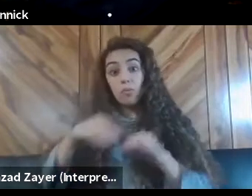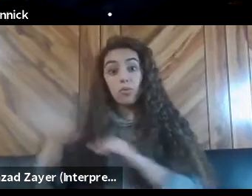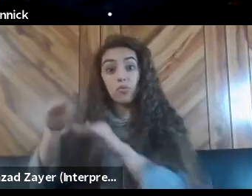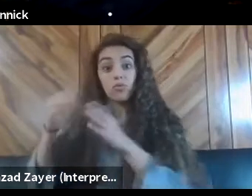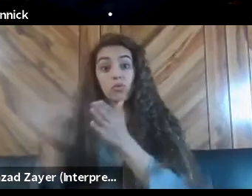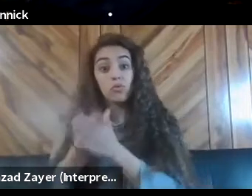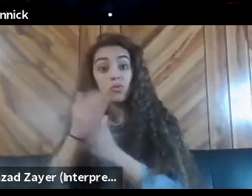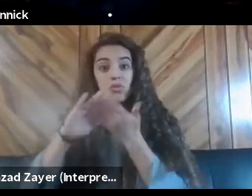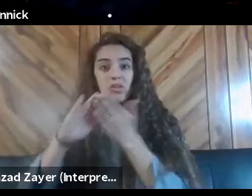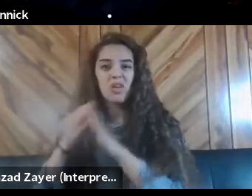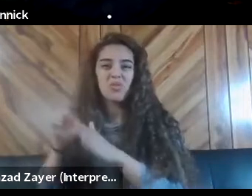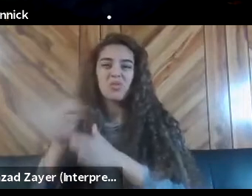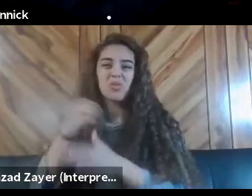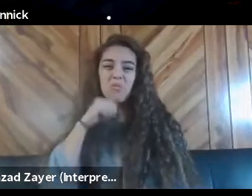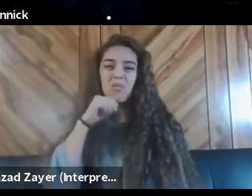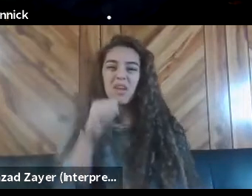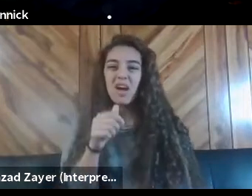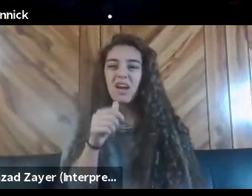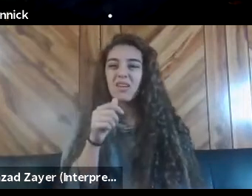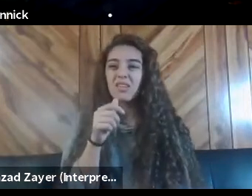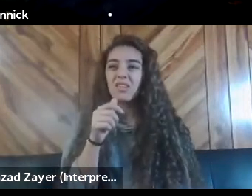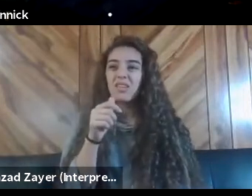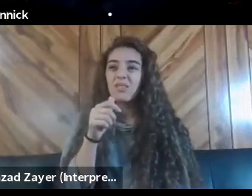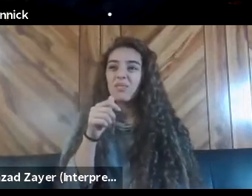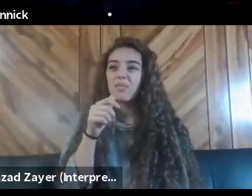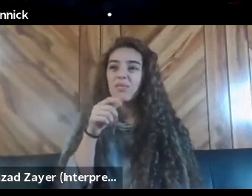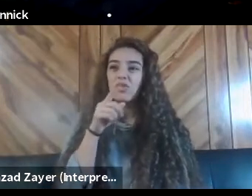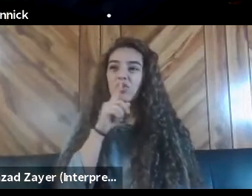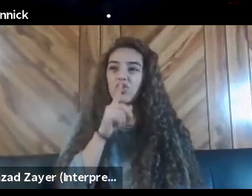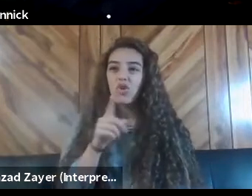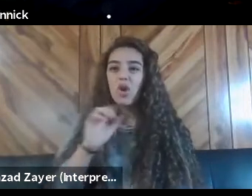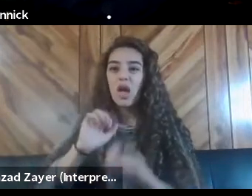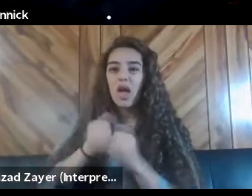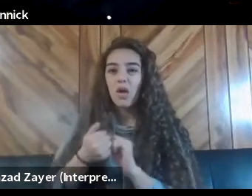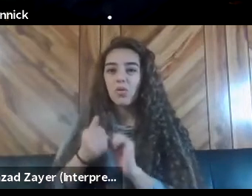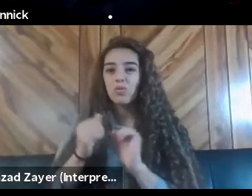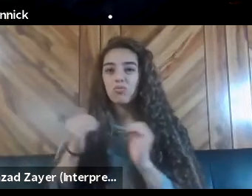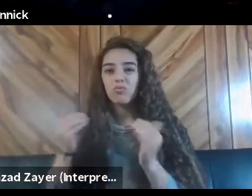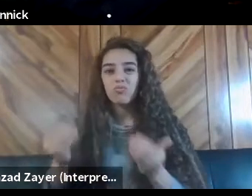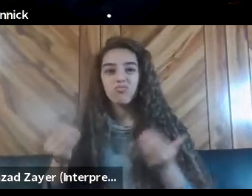sure how to move forward from that. So the pandemic has,